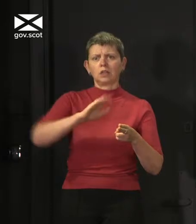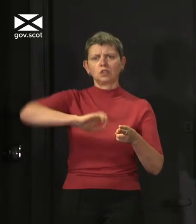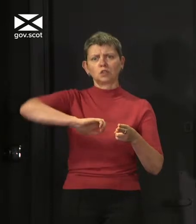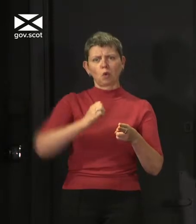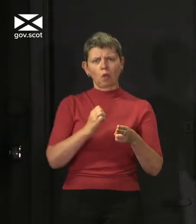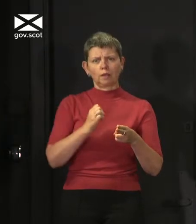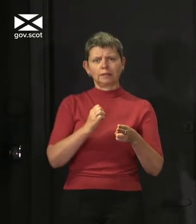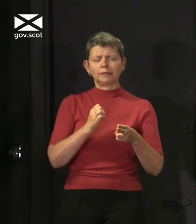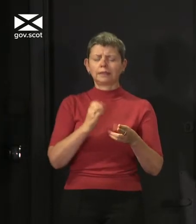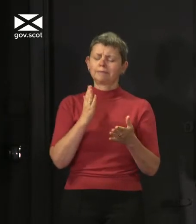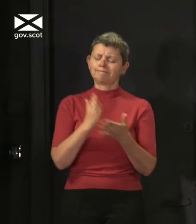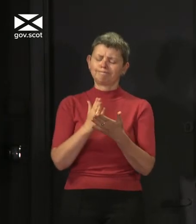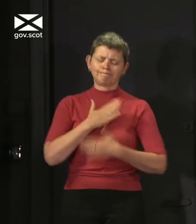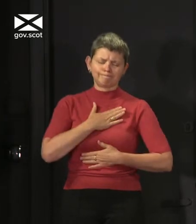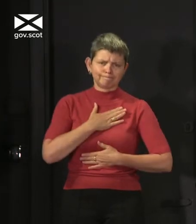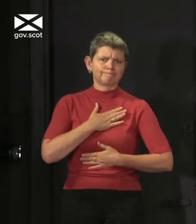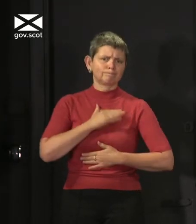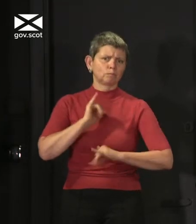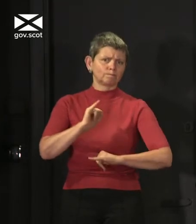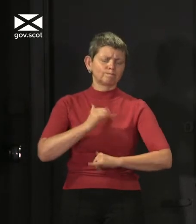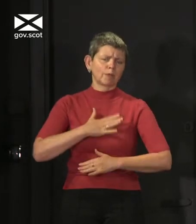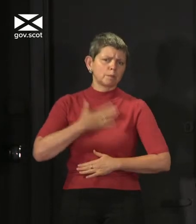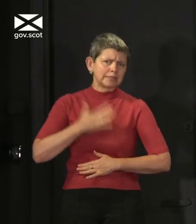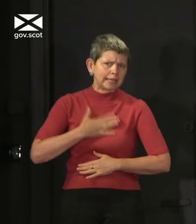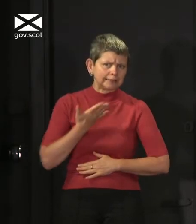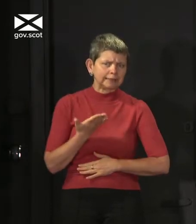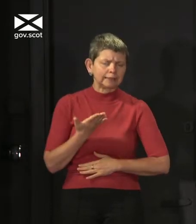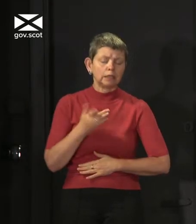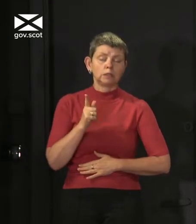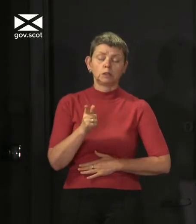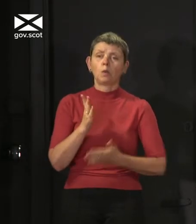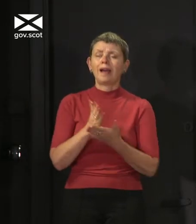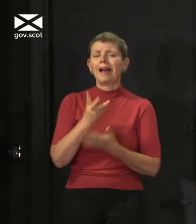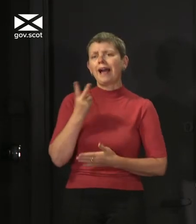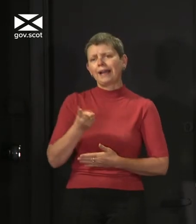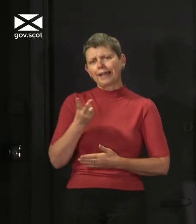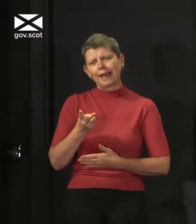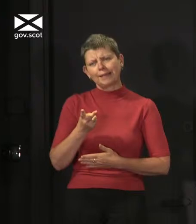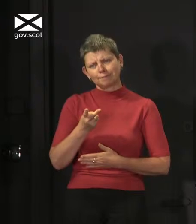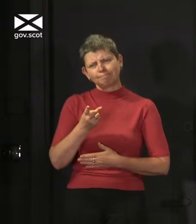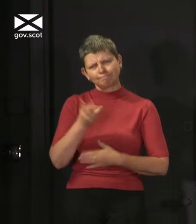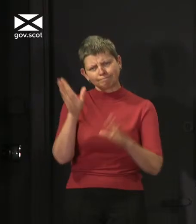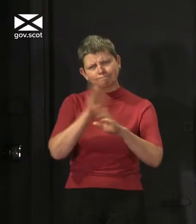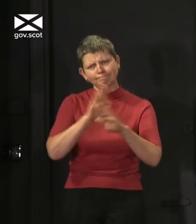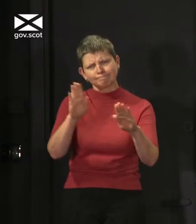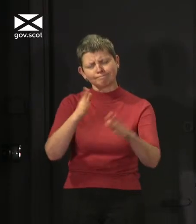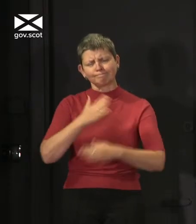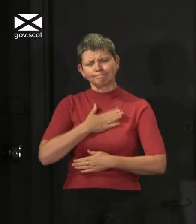is a source of grief and heartbreak. I once again want to send my condolences and wishes